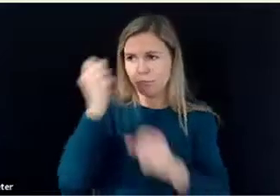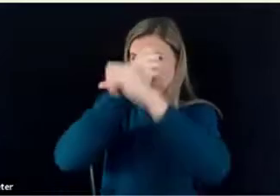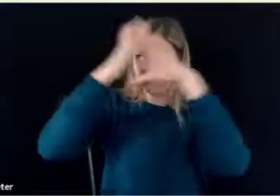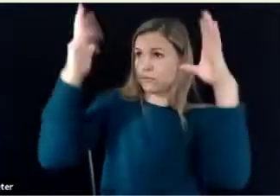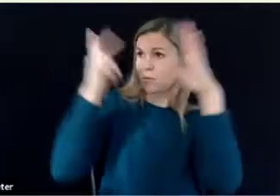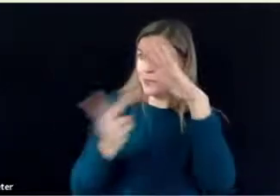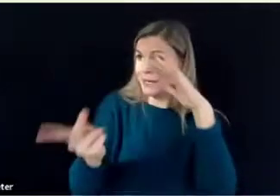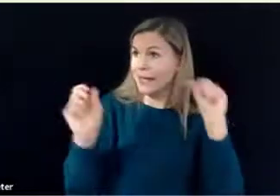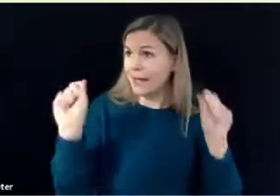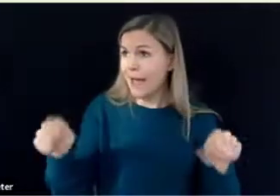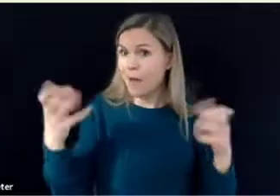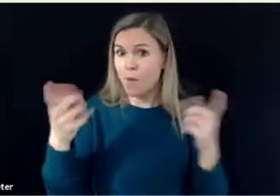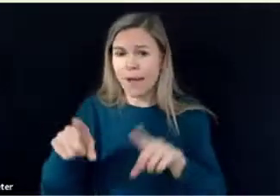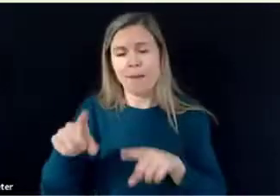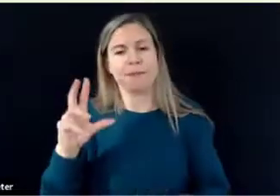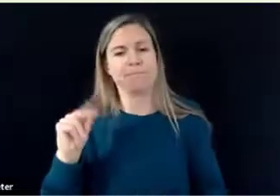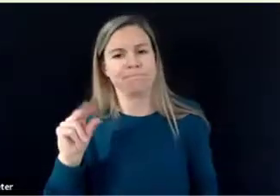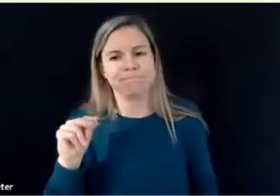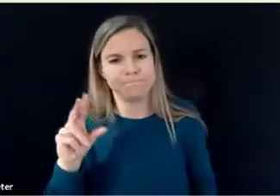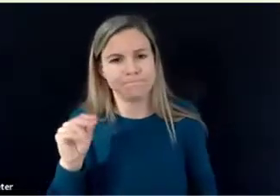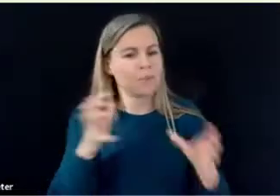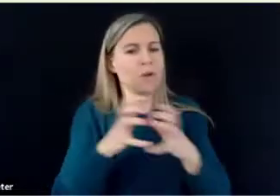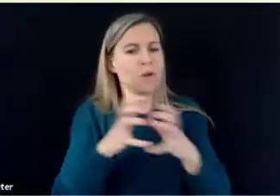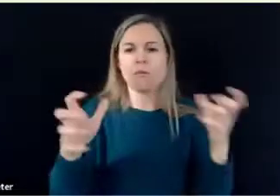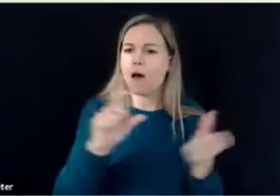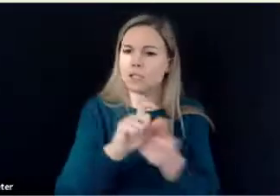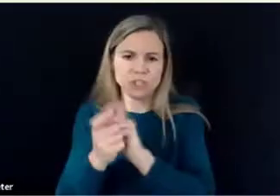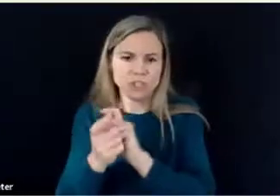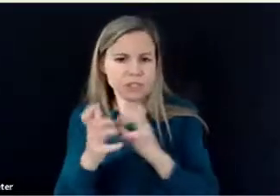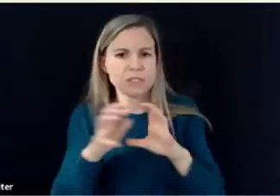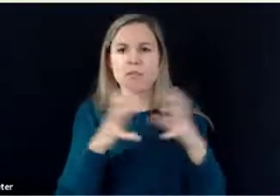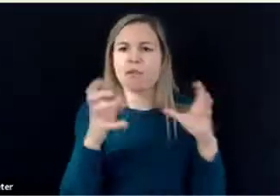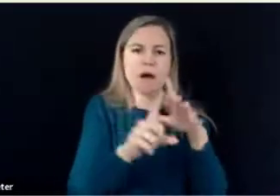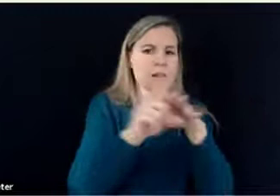and so we want to encourage families to keep their minds open,